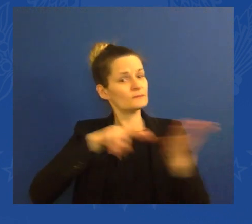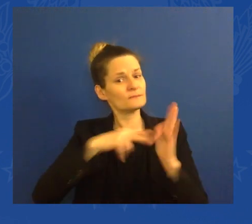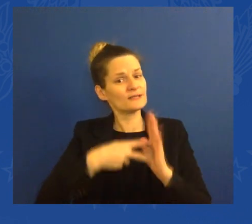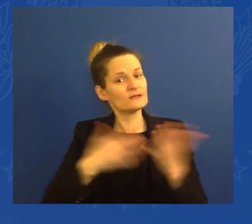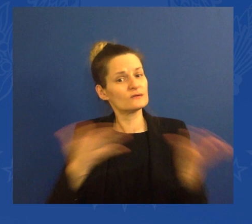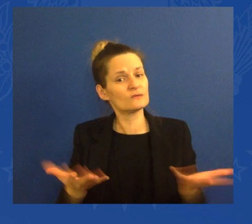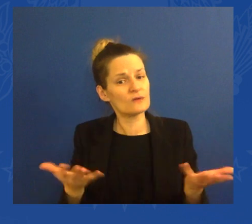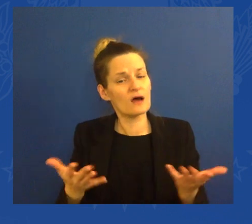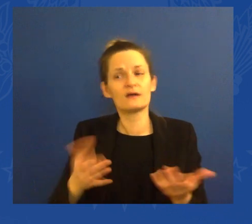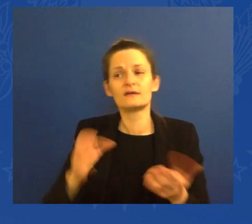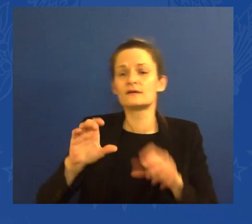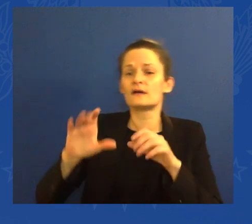and drink clean water.